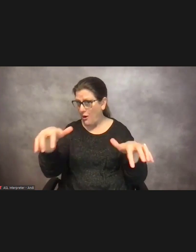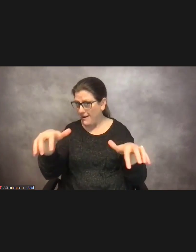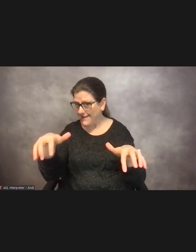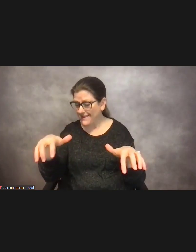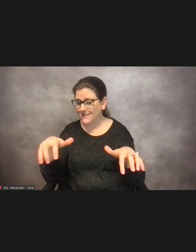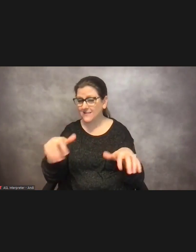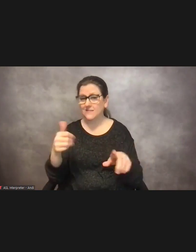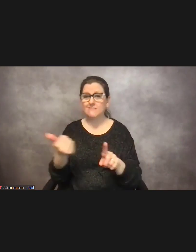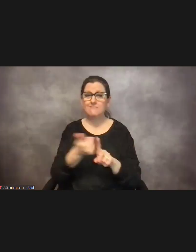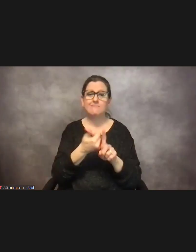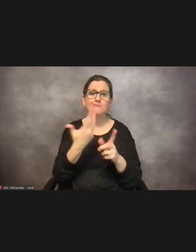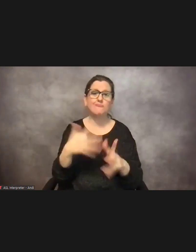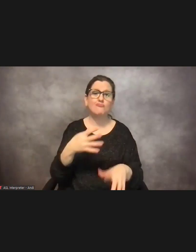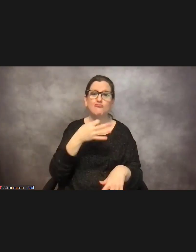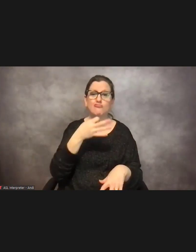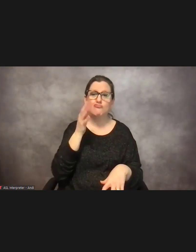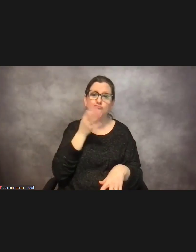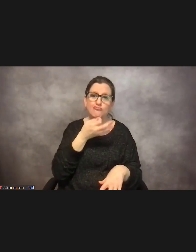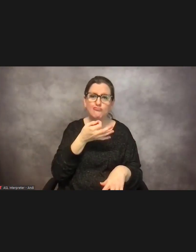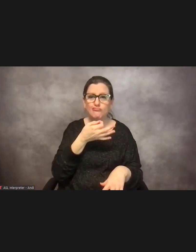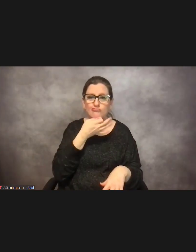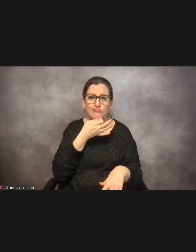participants who are already experienced doing screening, and